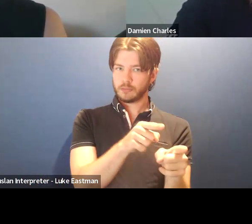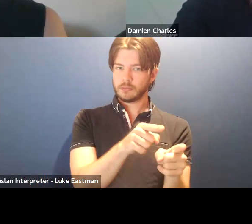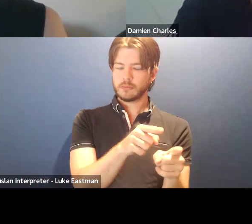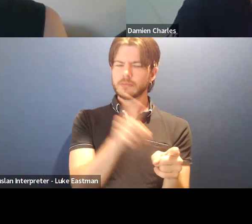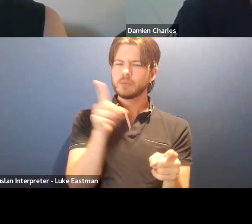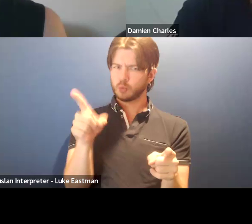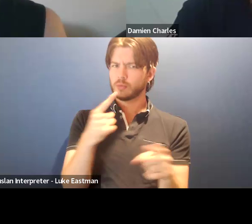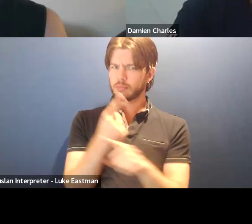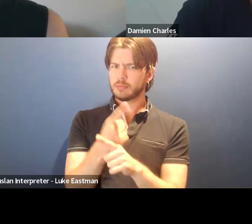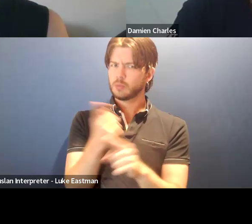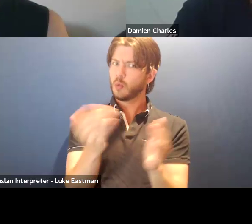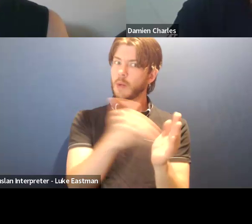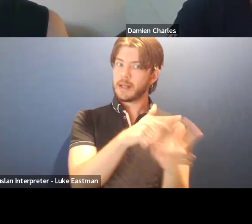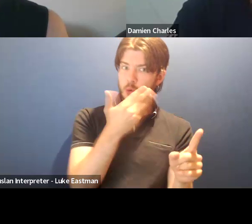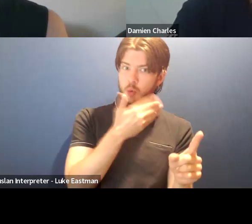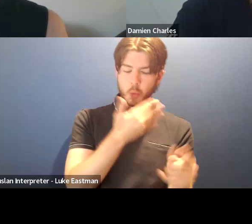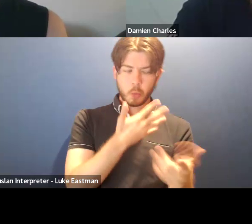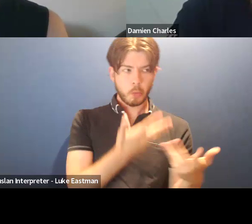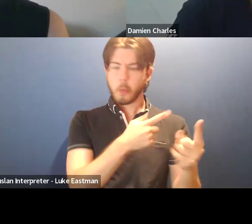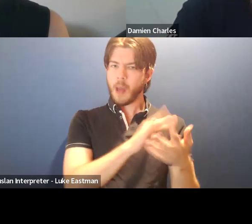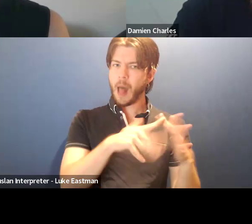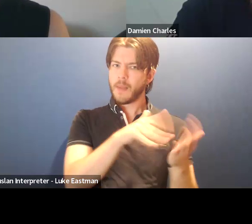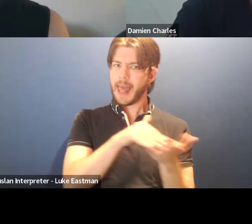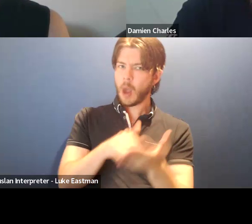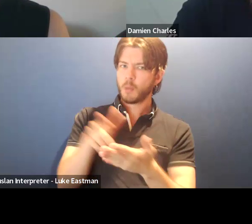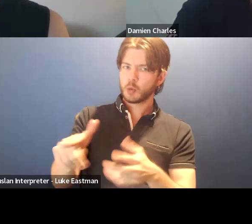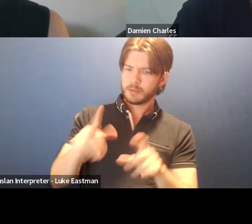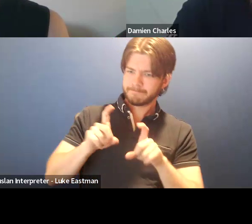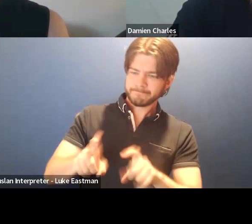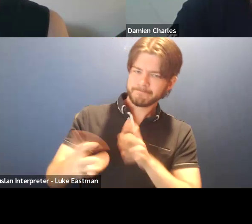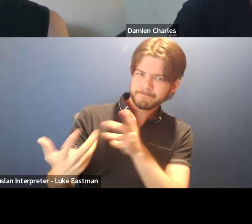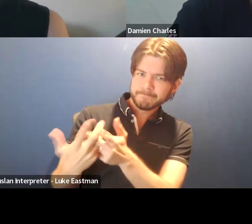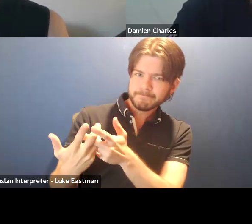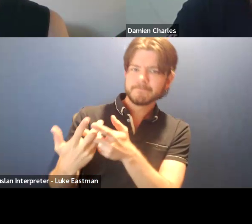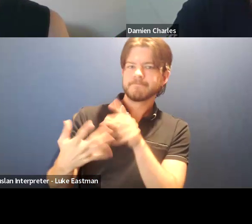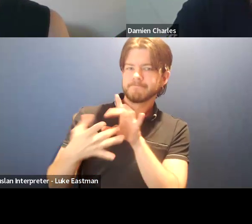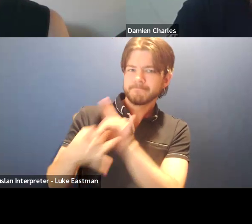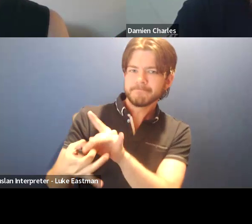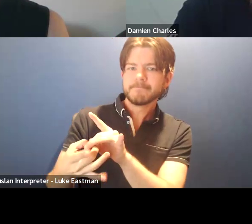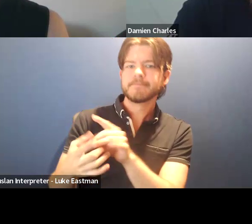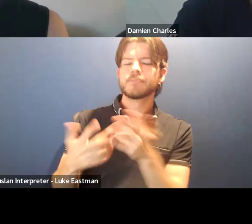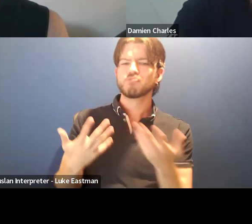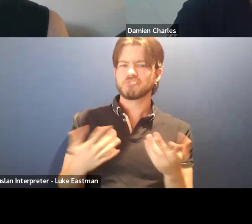school and how they might have helped you to stay interested and engaged and